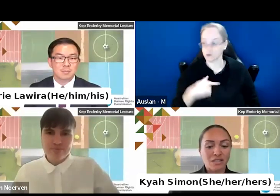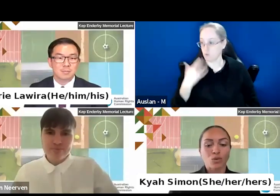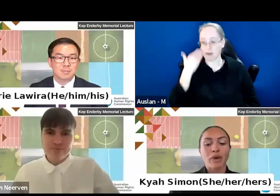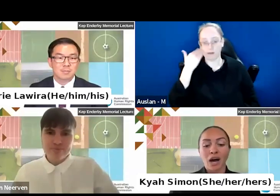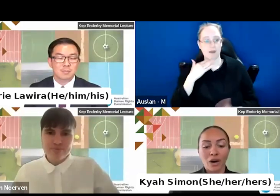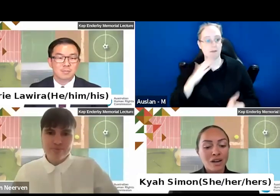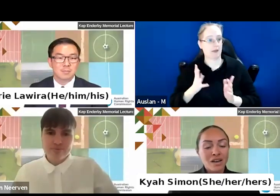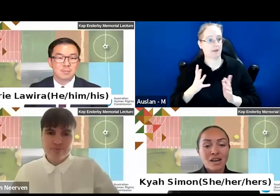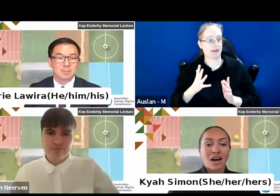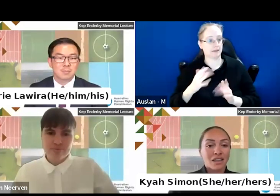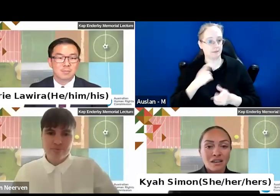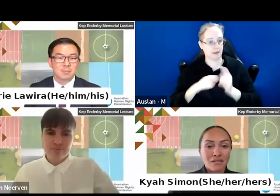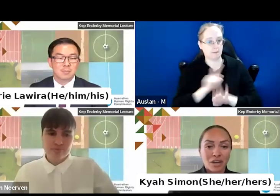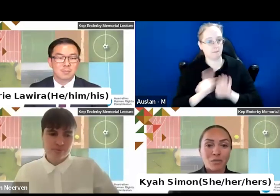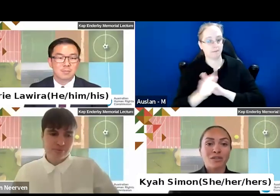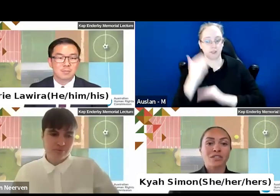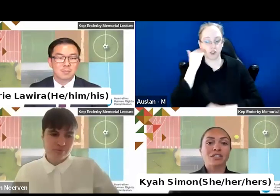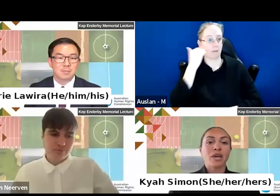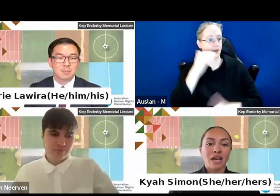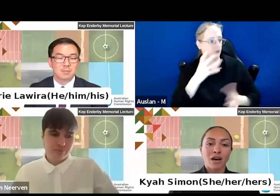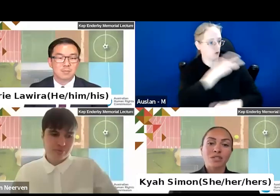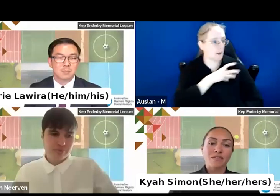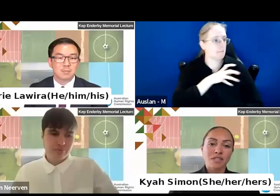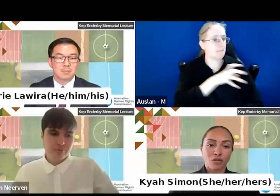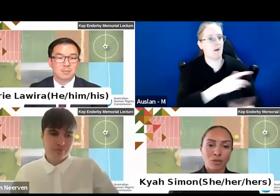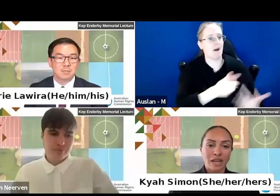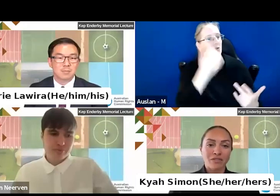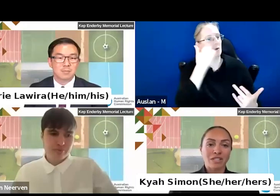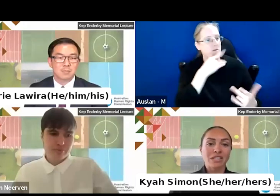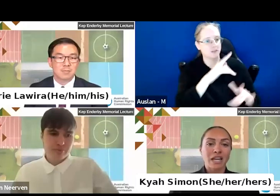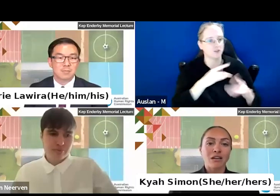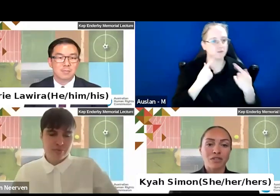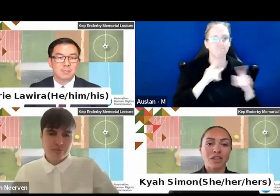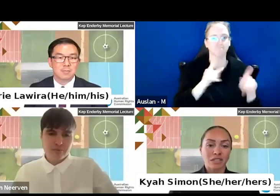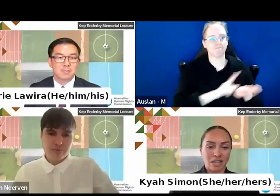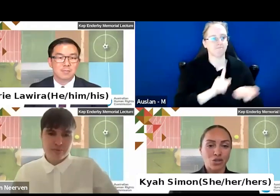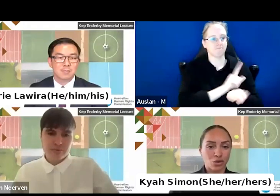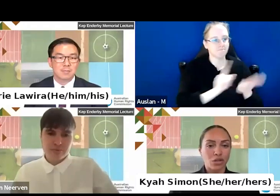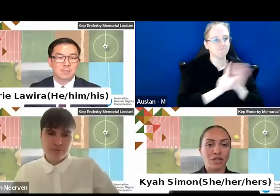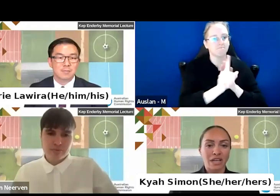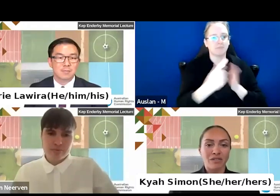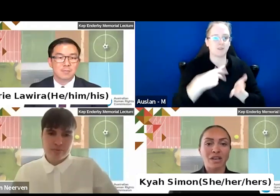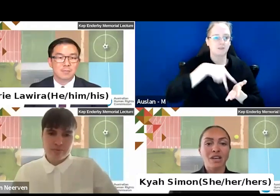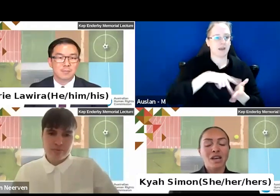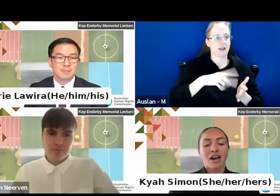to empower other females to speak up, to have self-belief and to stand up for things that they truly believe in.